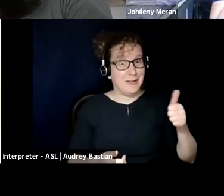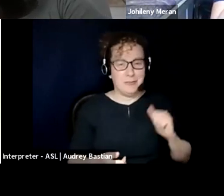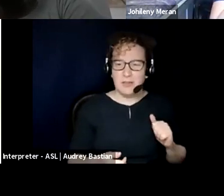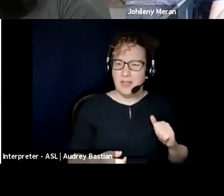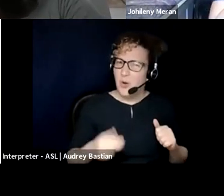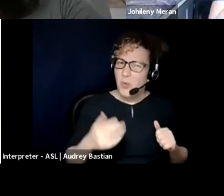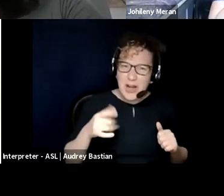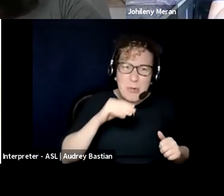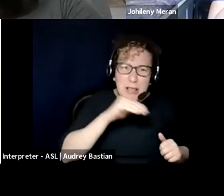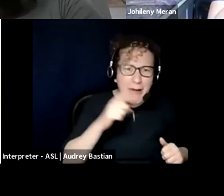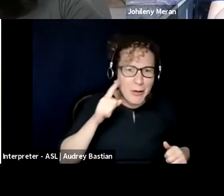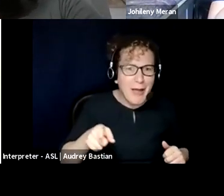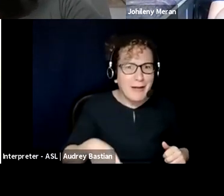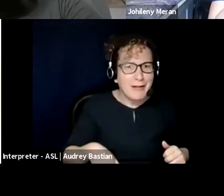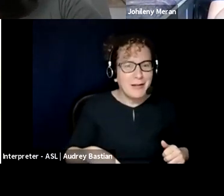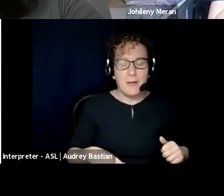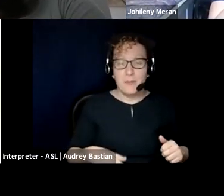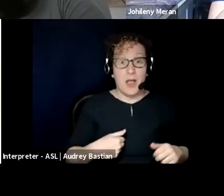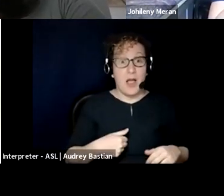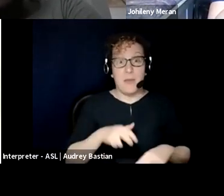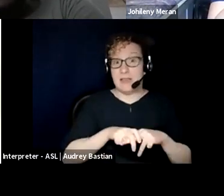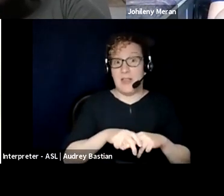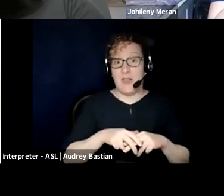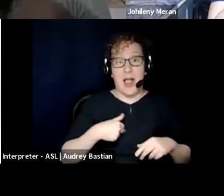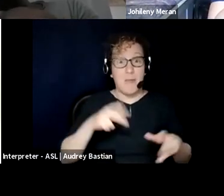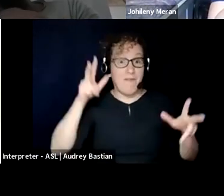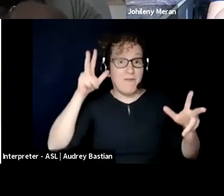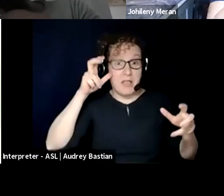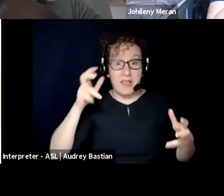Because I said you were not going to sit here and make me out to be the villain. I'm the